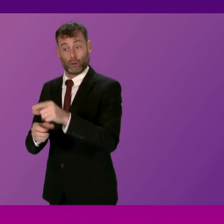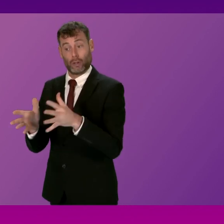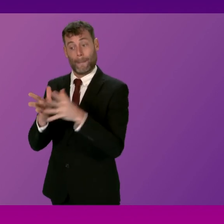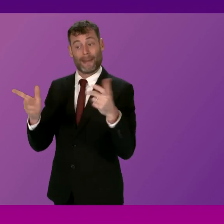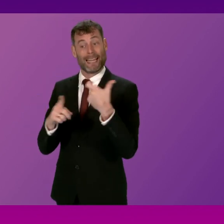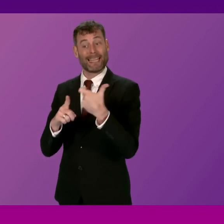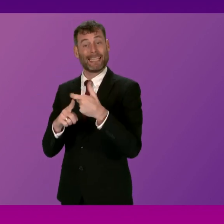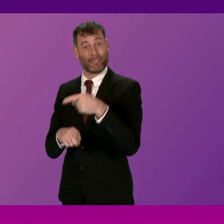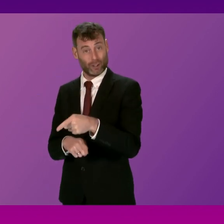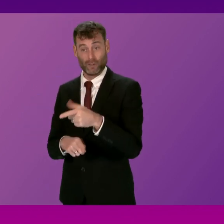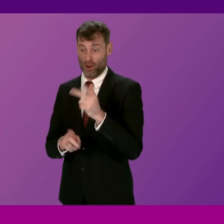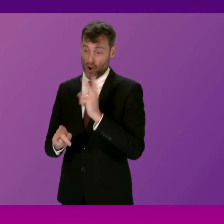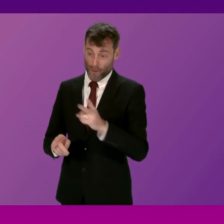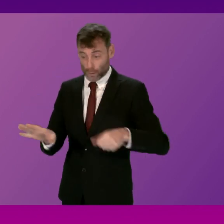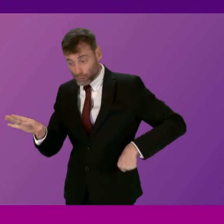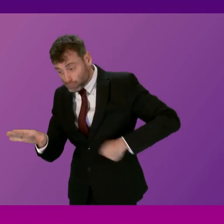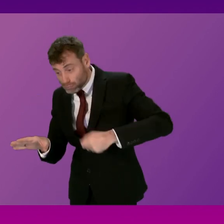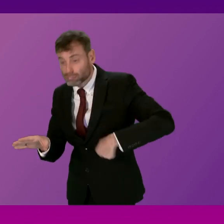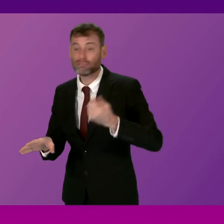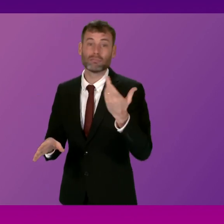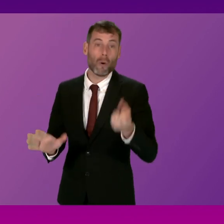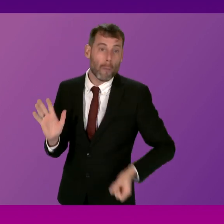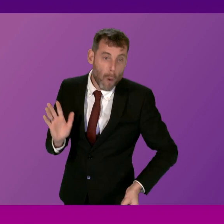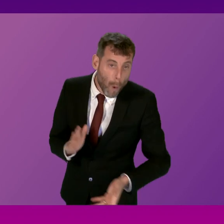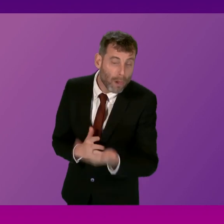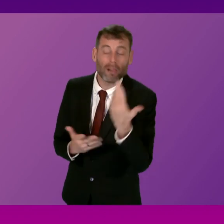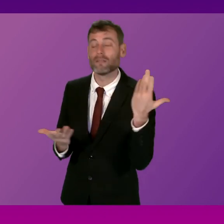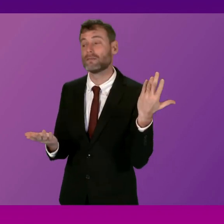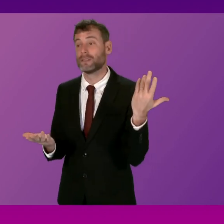There were snooker tables and bowling mats, and a stage in a hall where signing musical